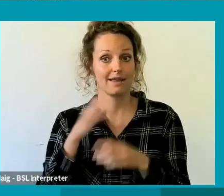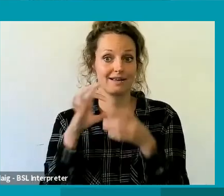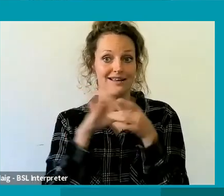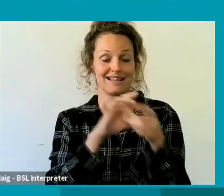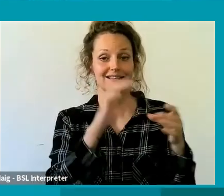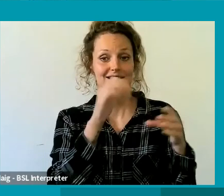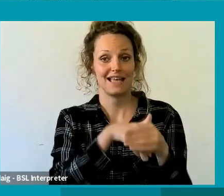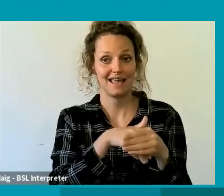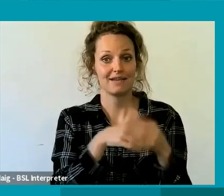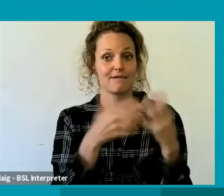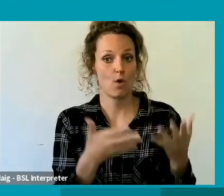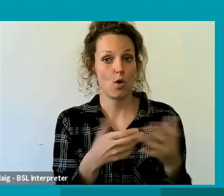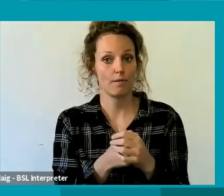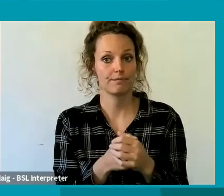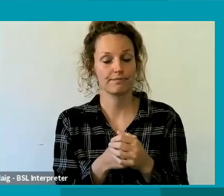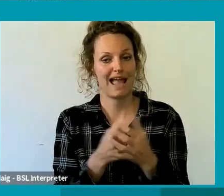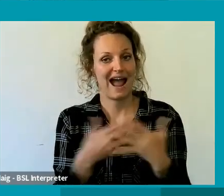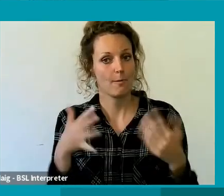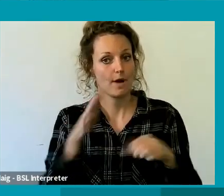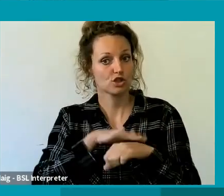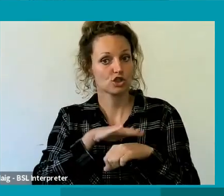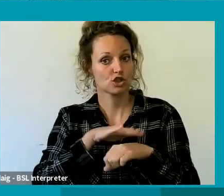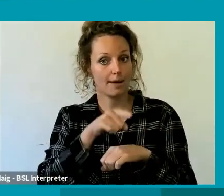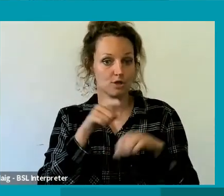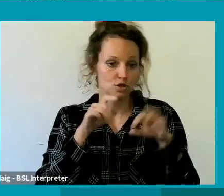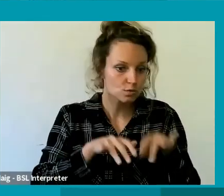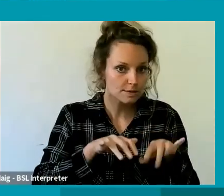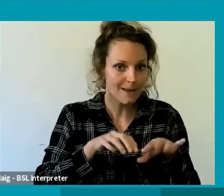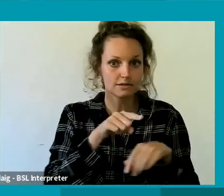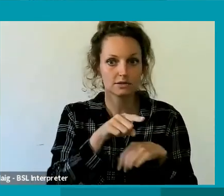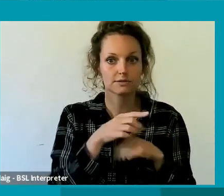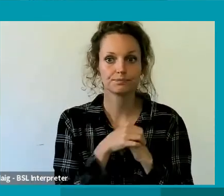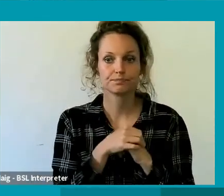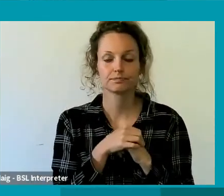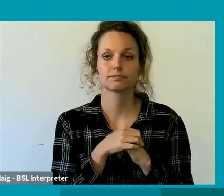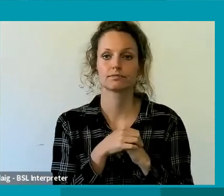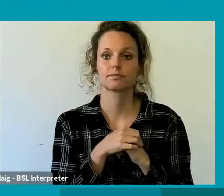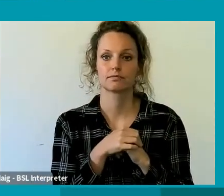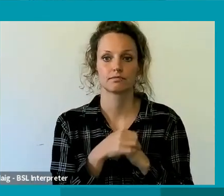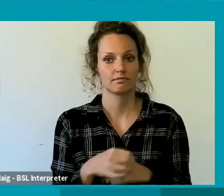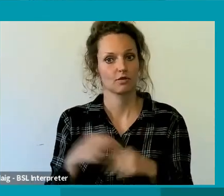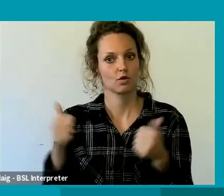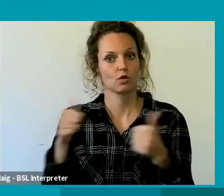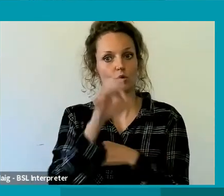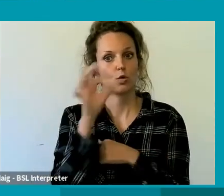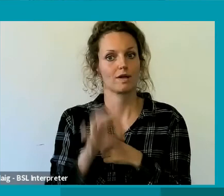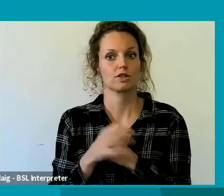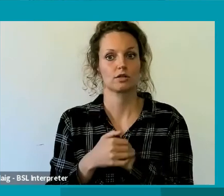How much time do you spend on it? That's a great question. I quite like LinkedIn,